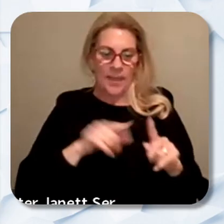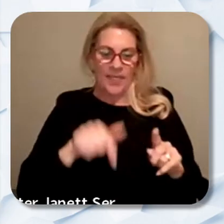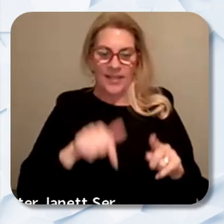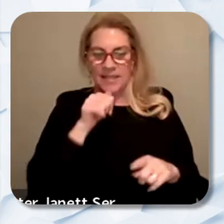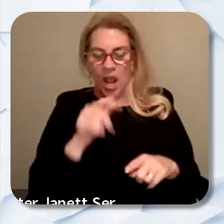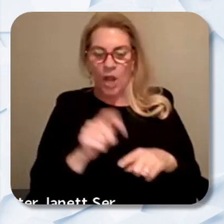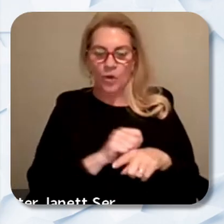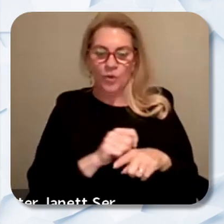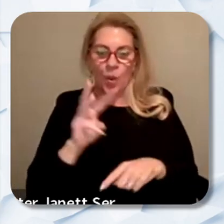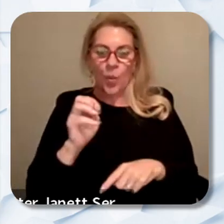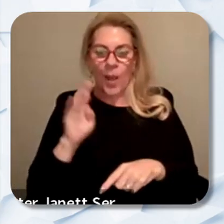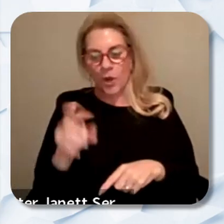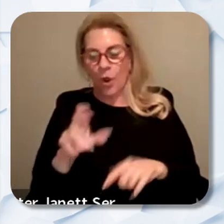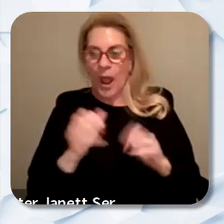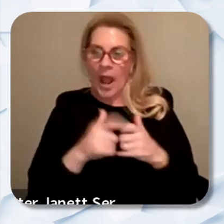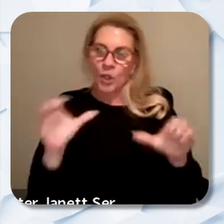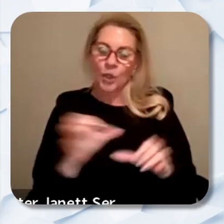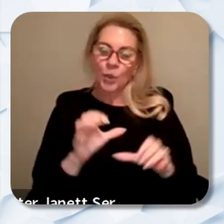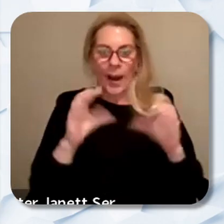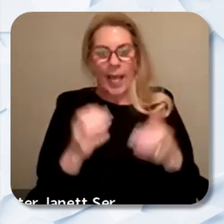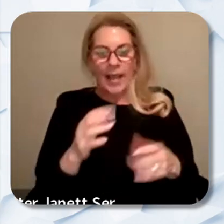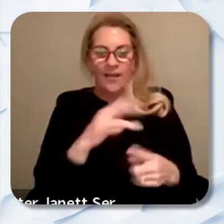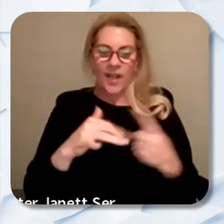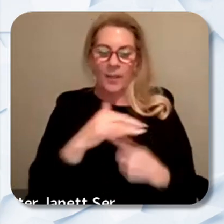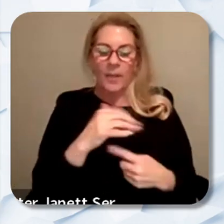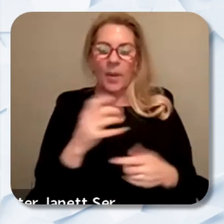like a webinar about like how do you do CLASS environments I just do want to encourage everybody